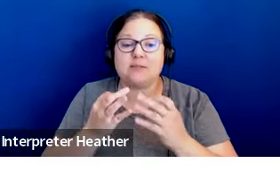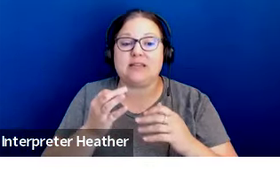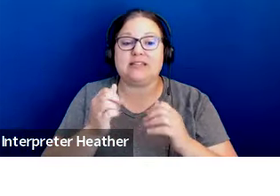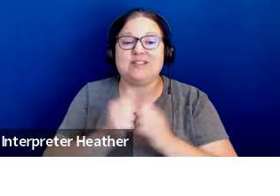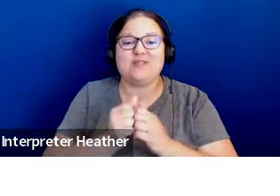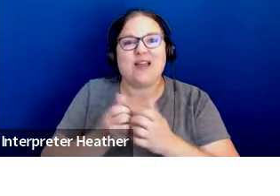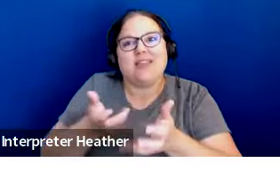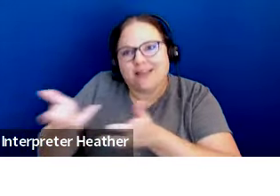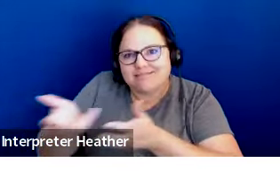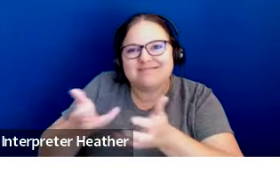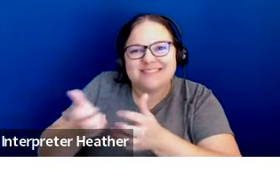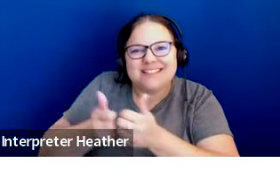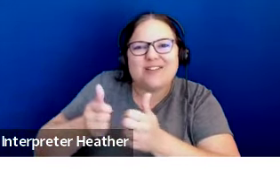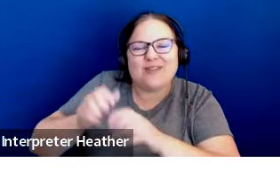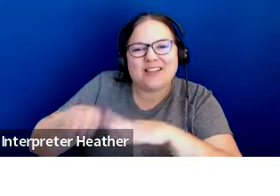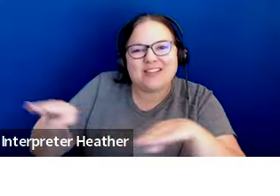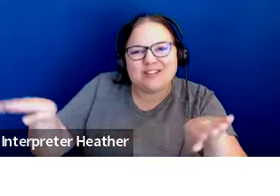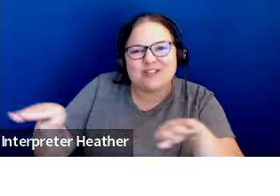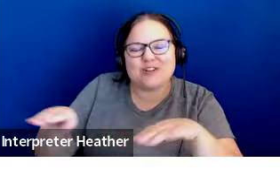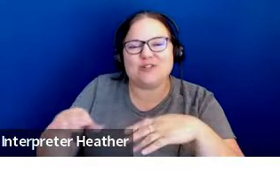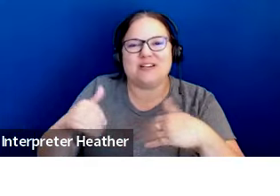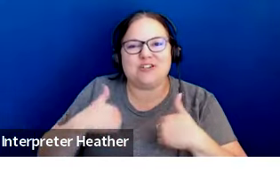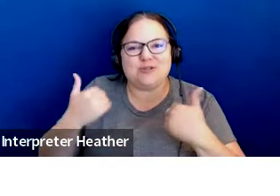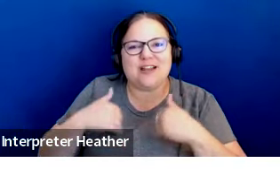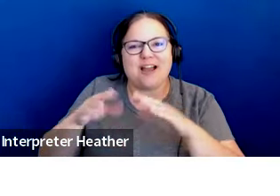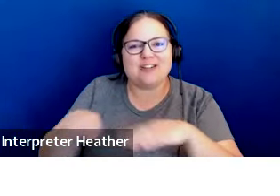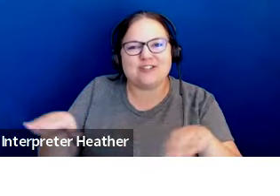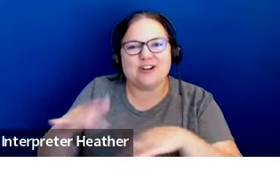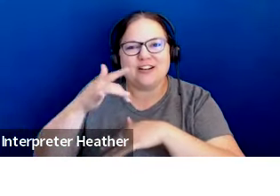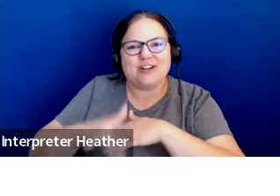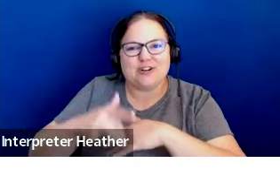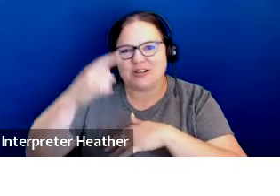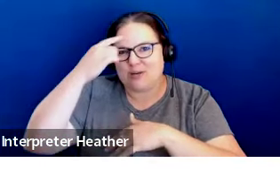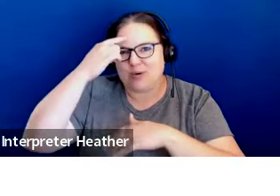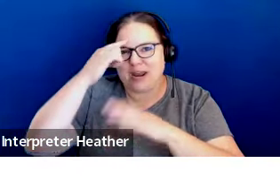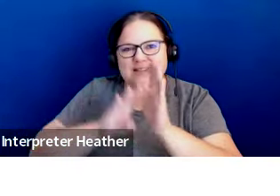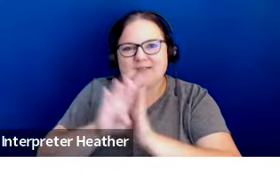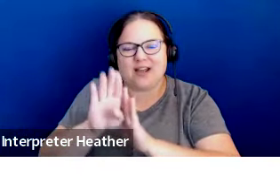reading, and singing to their very young children during early brain development,